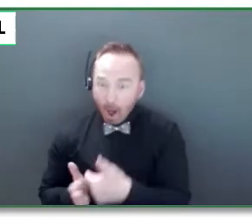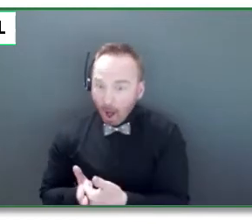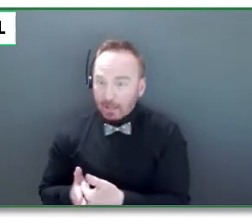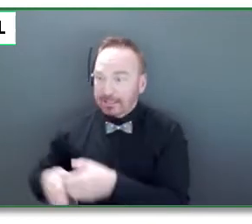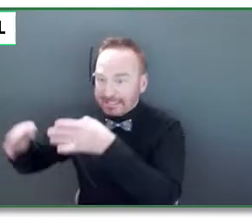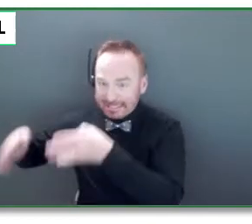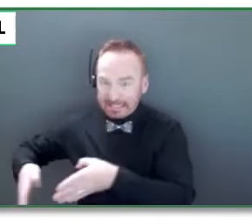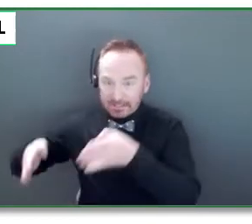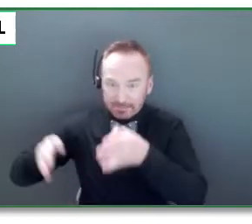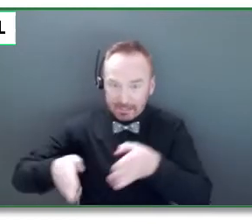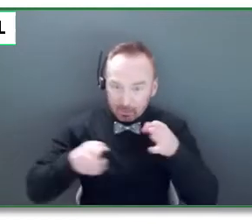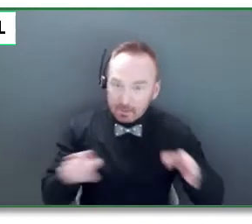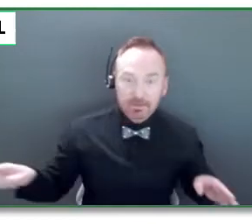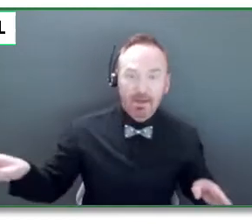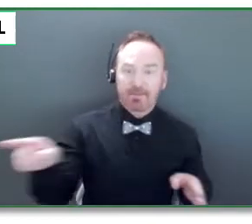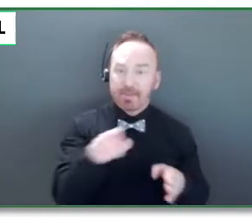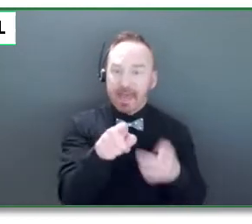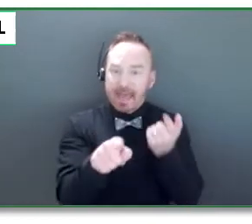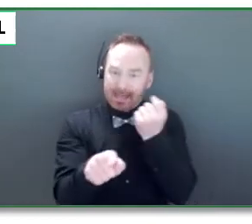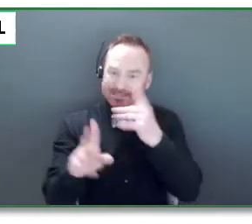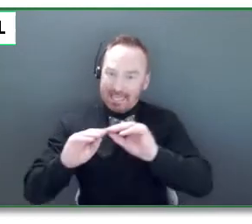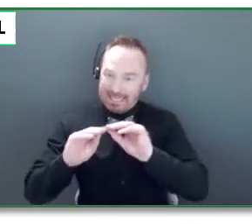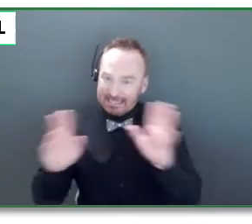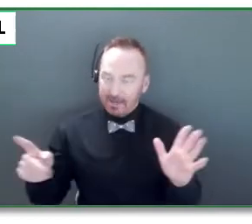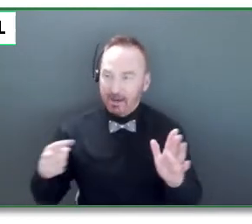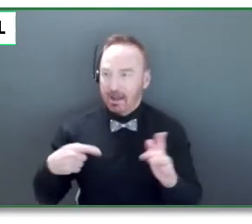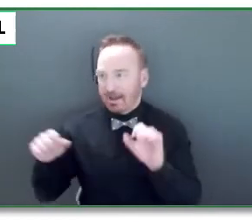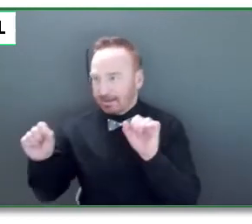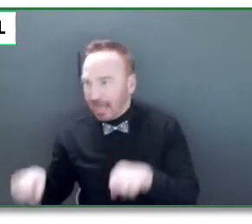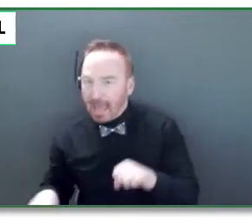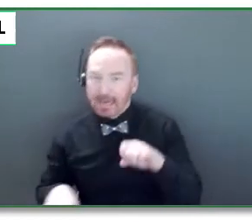section in your website that is clearly identified for